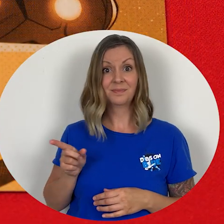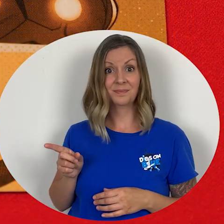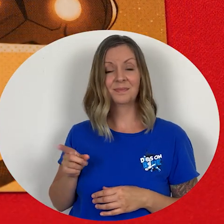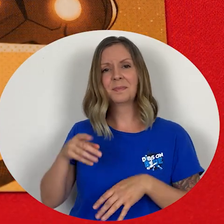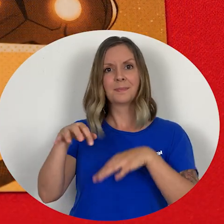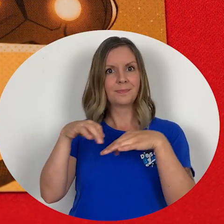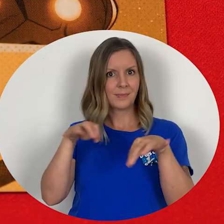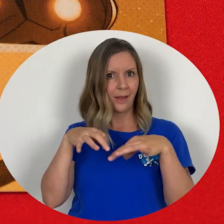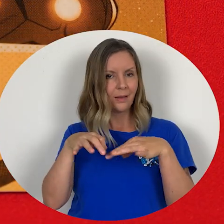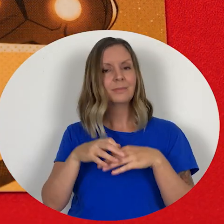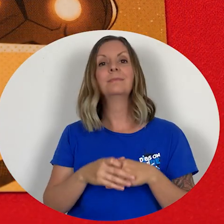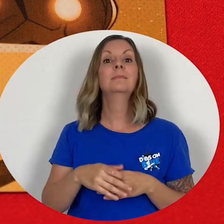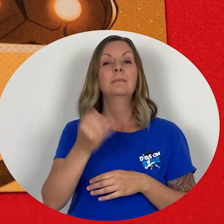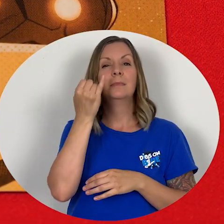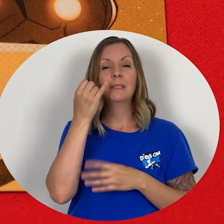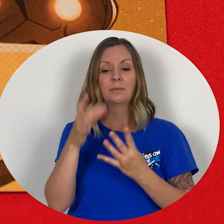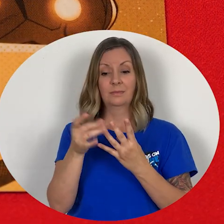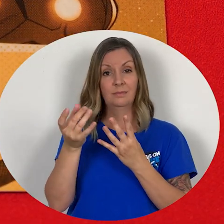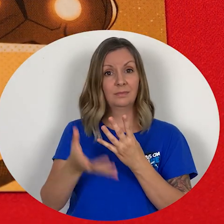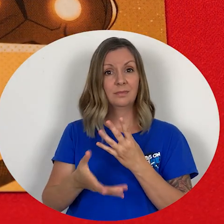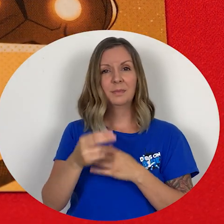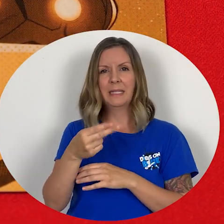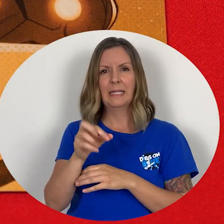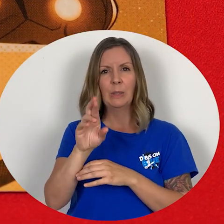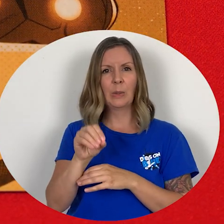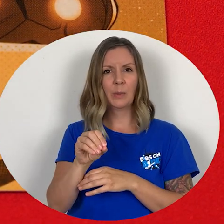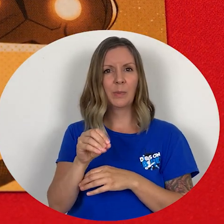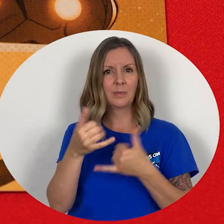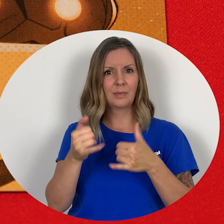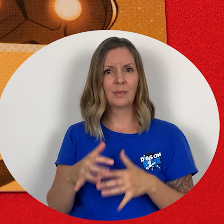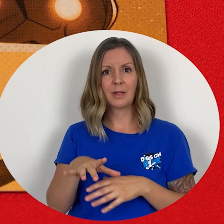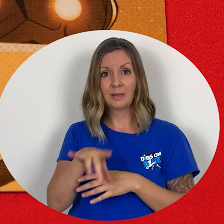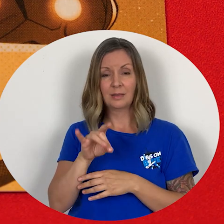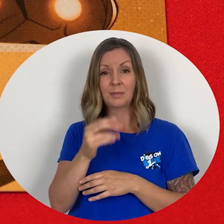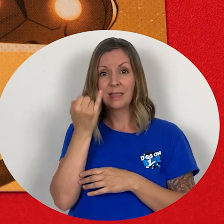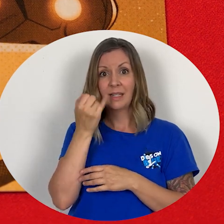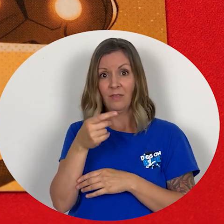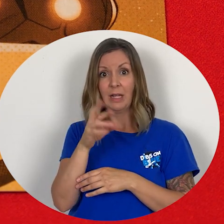take a look at Corvus Glaive. When played, you pick an opponent and if they are holding